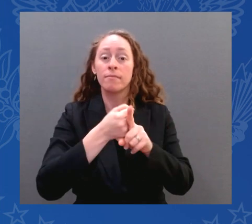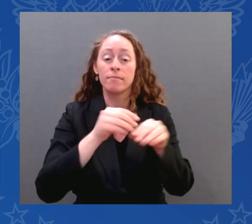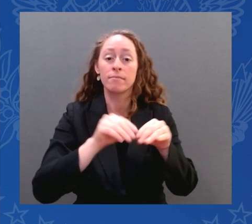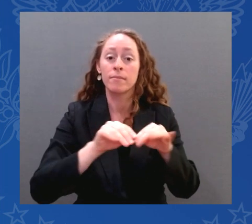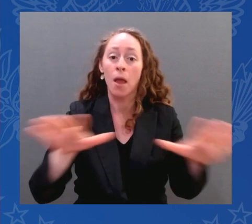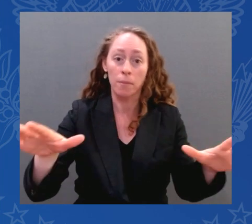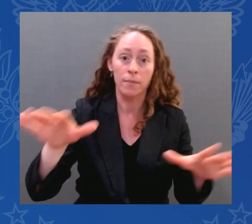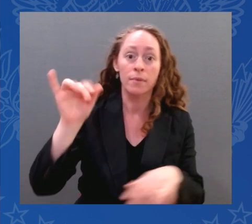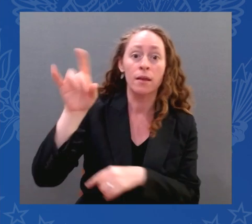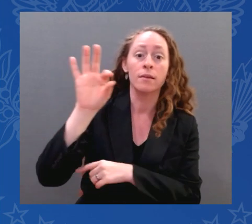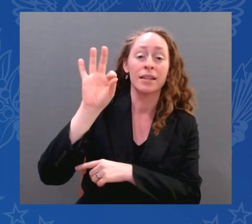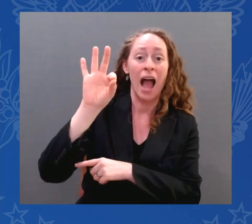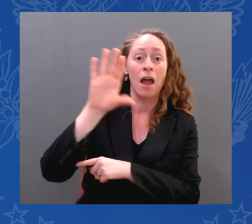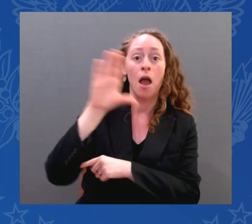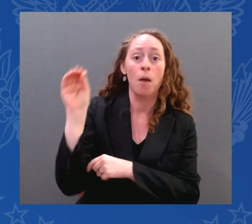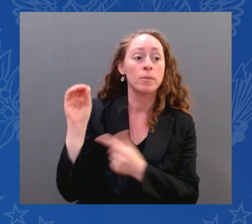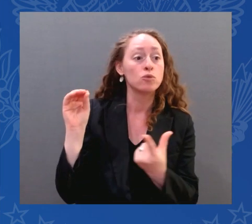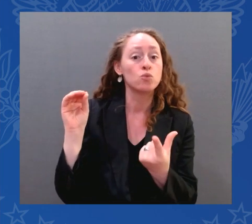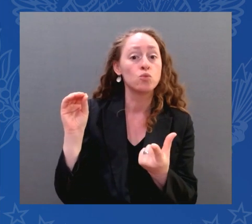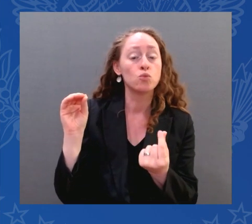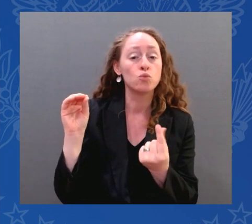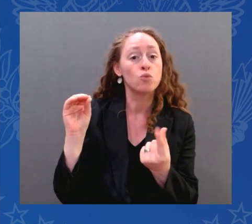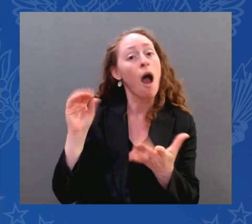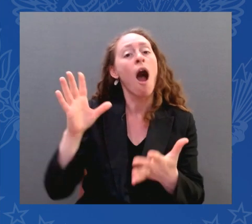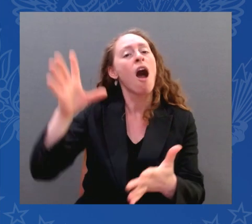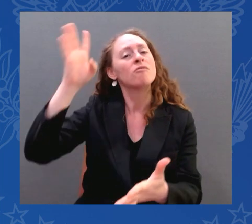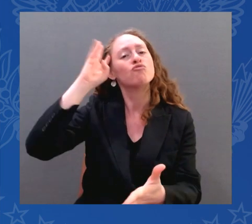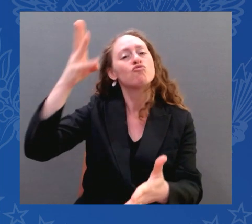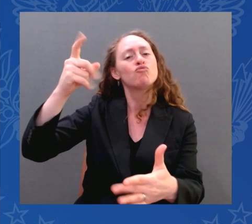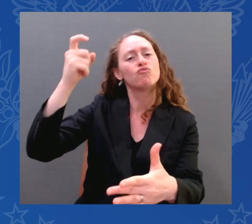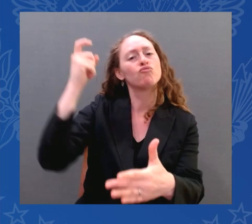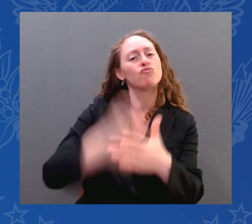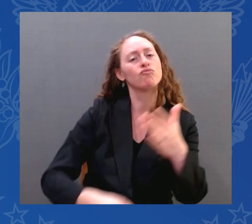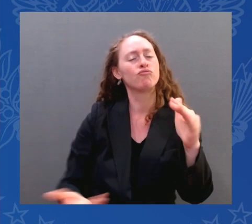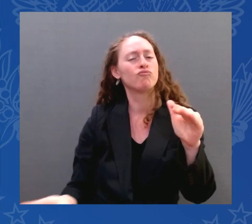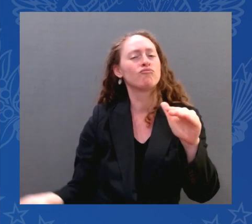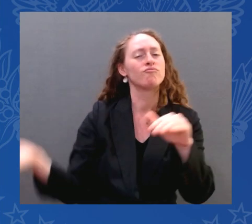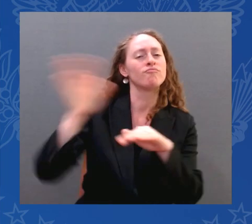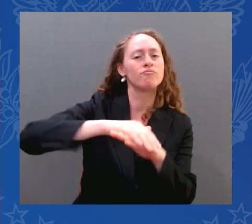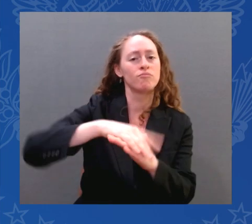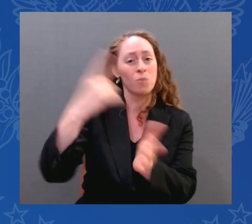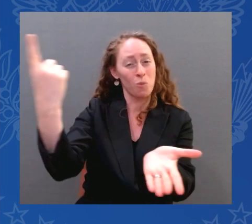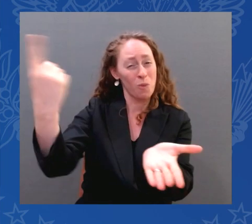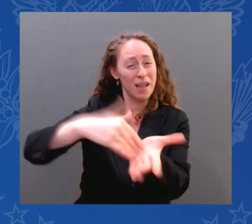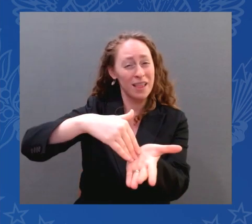these carriers made $190 billion in profit in 2021,